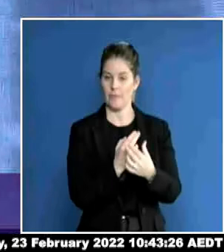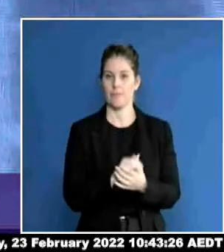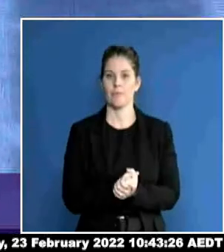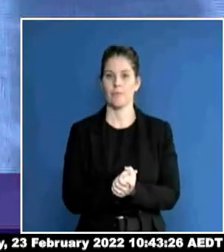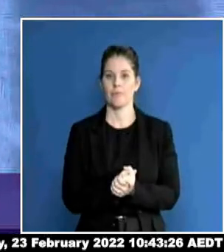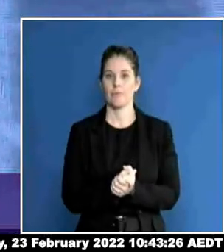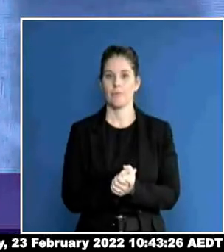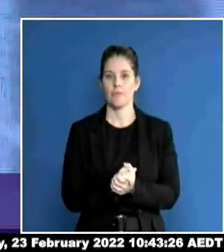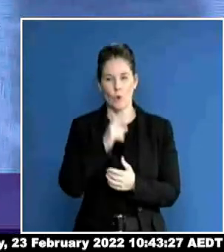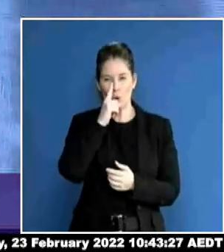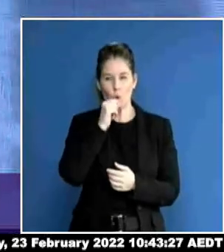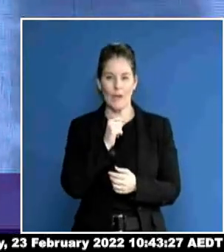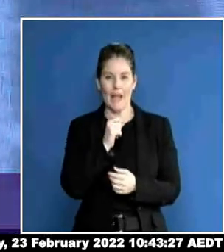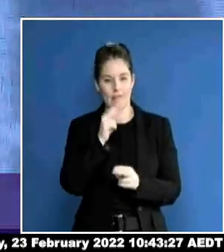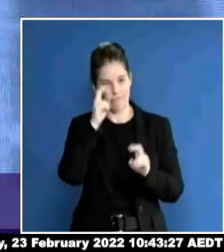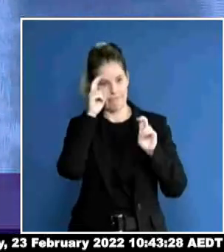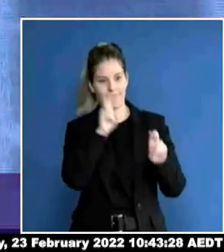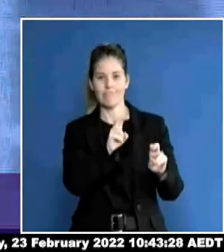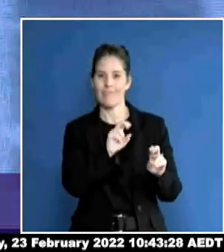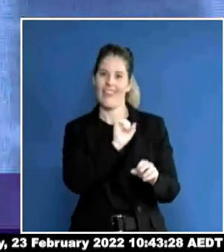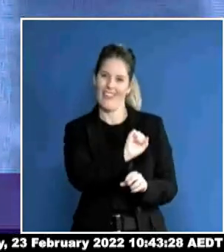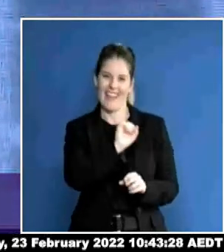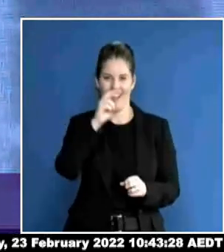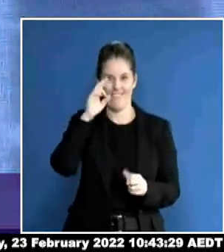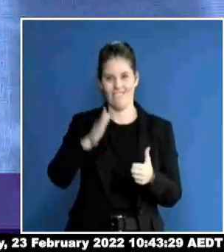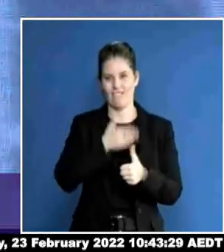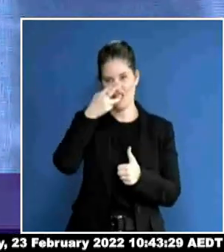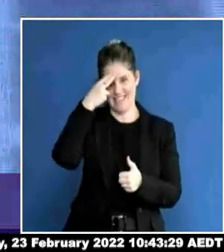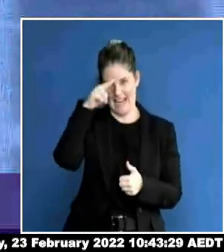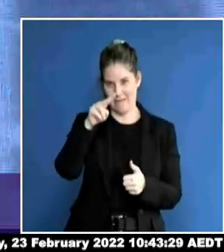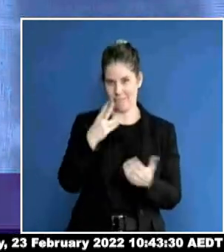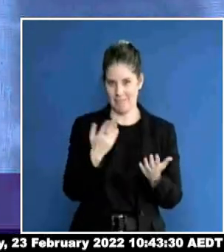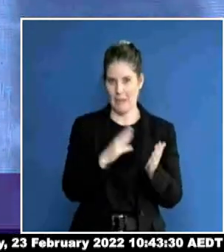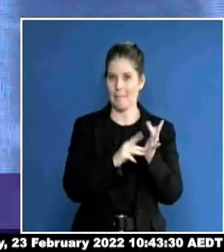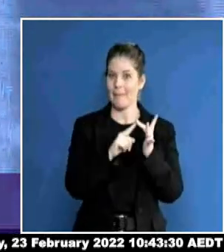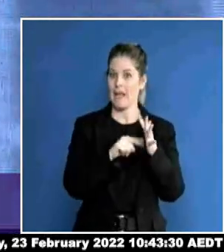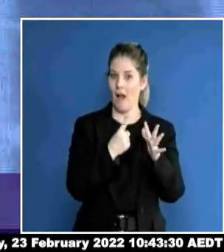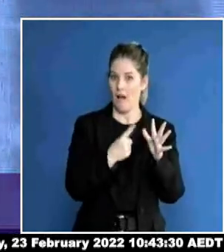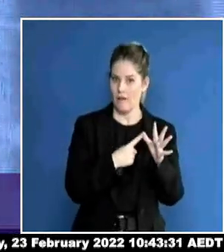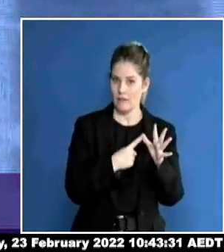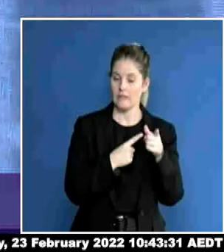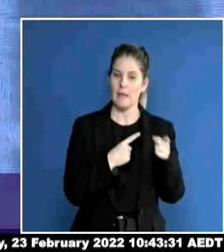Mija is the Manager of the service and Simon is the Program's Coordinator.